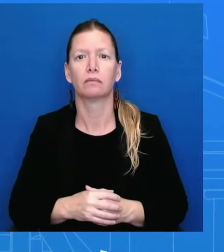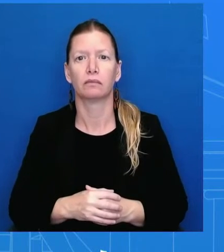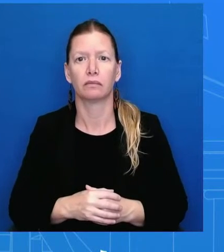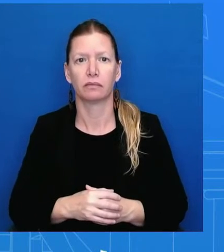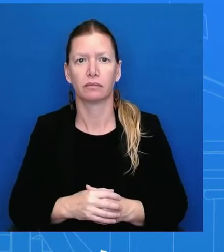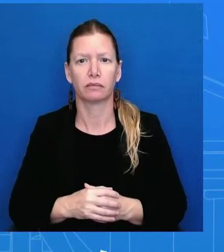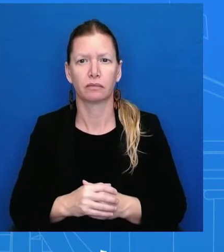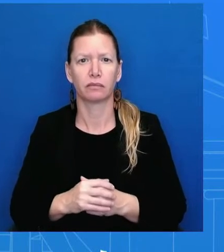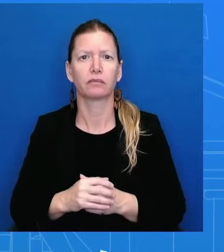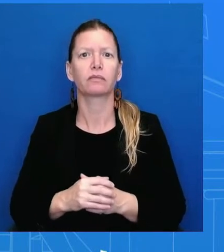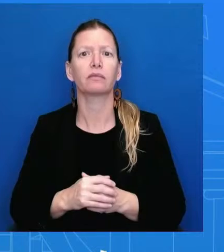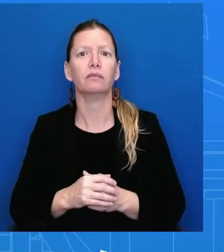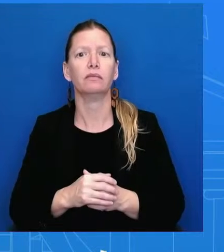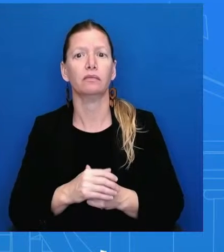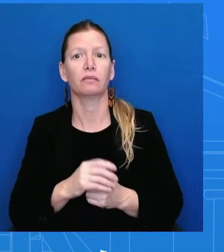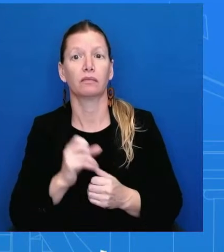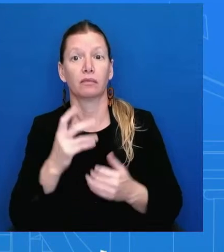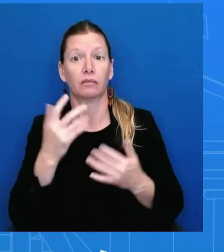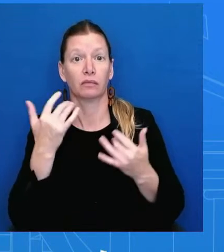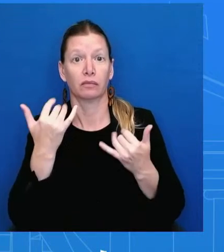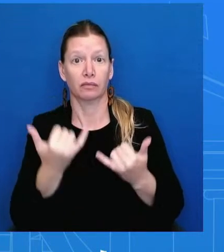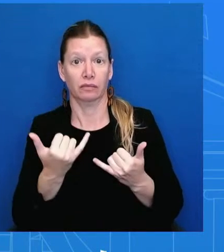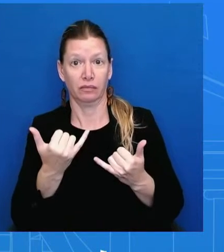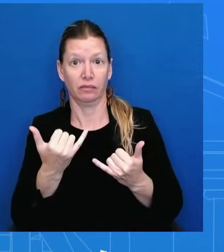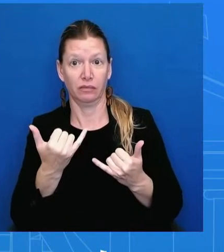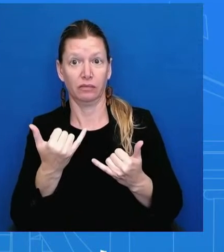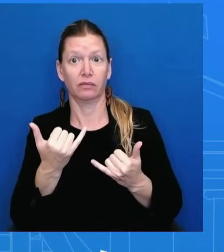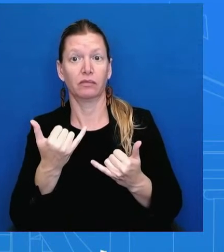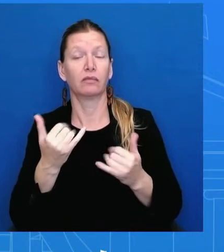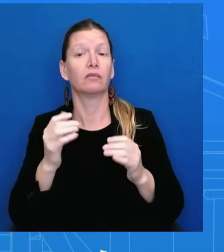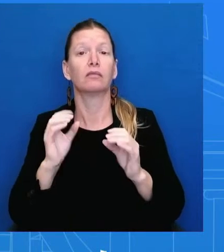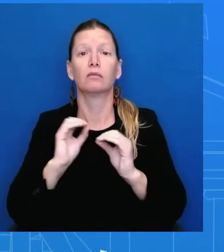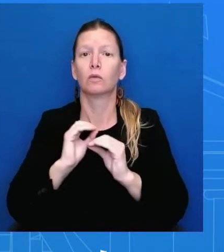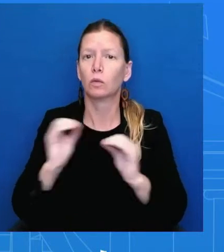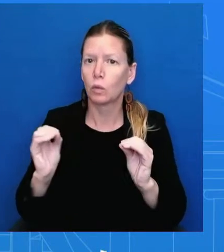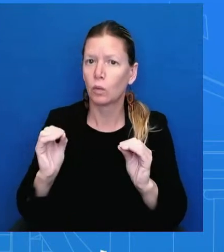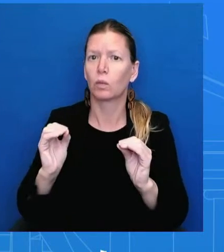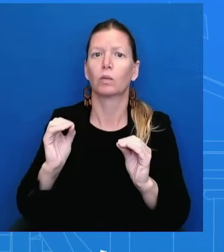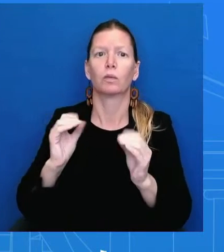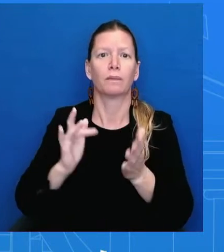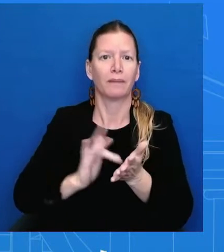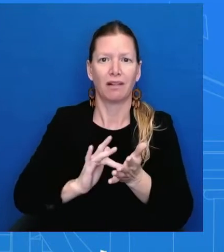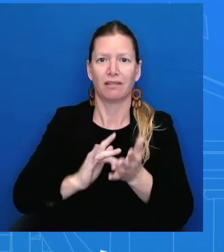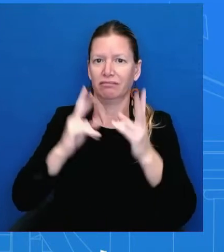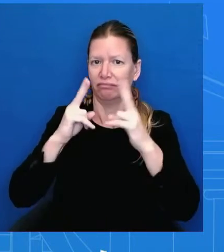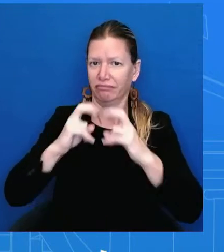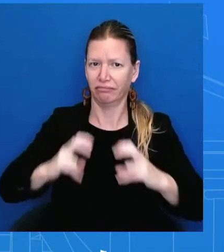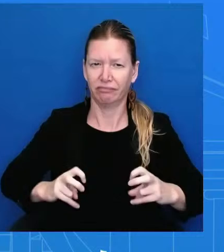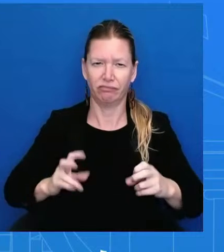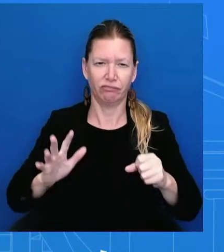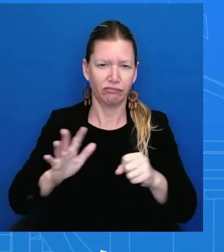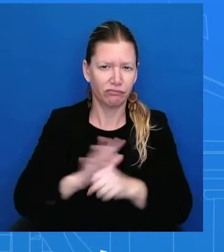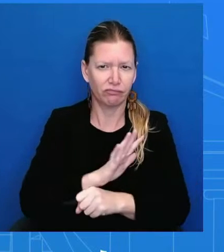a medical exam. He did not have a physical. He did do, like, a verbal check-in with his doctor a couple days after the debate.